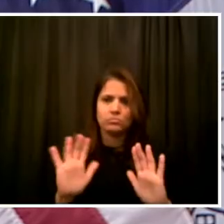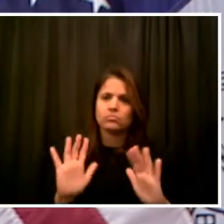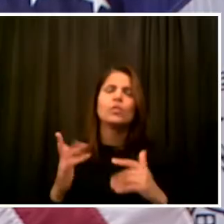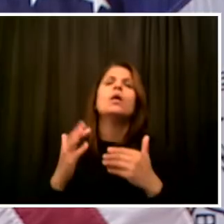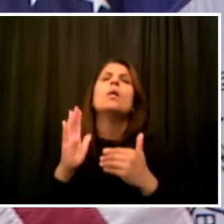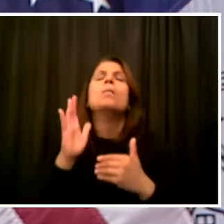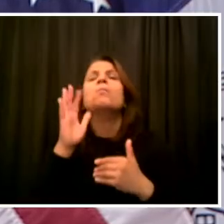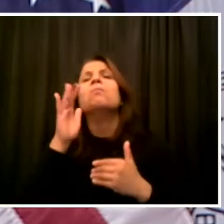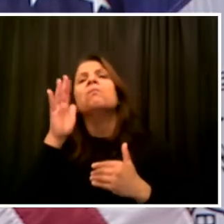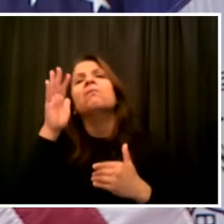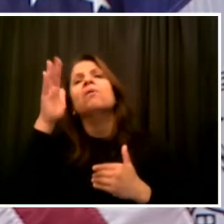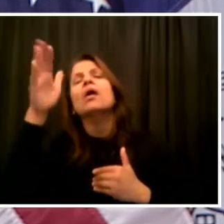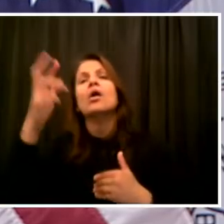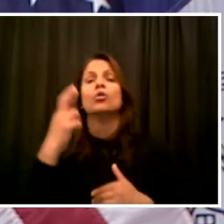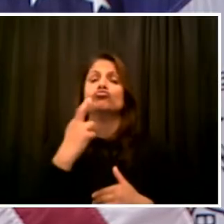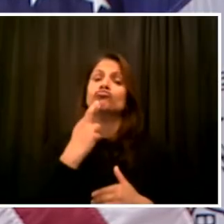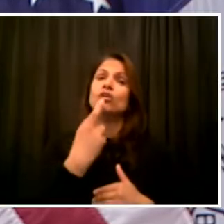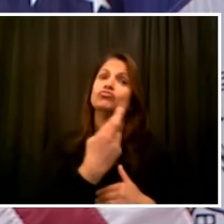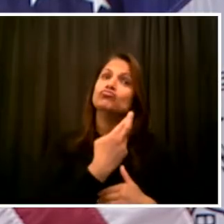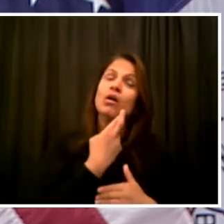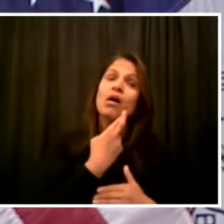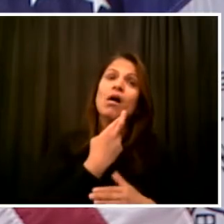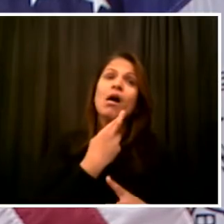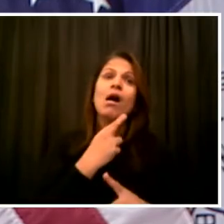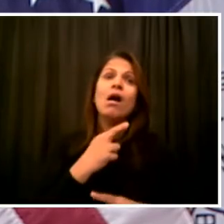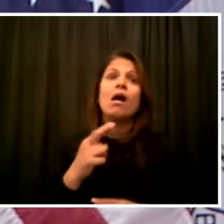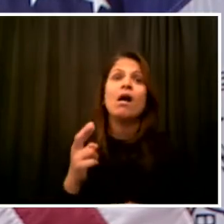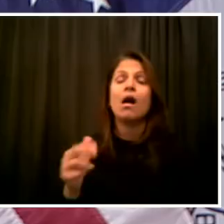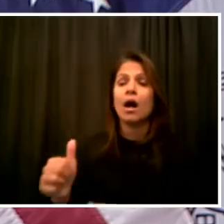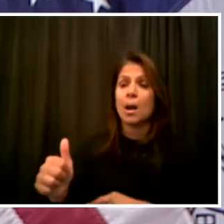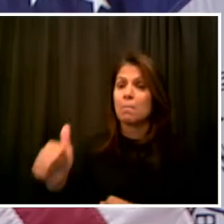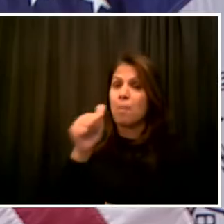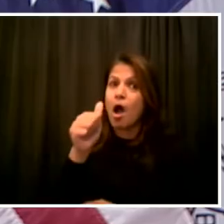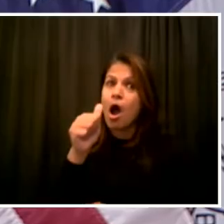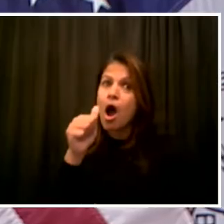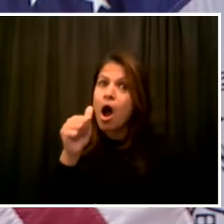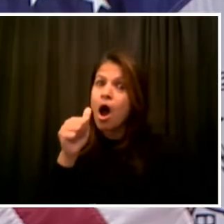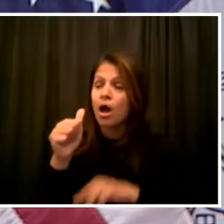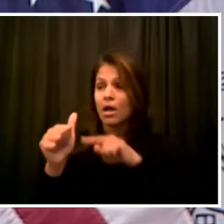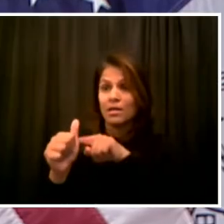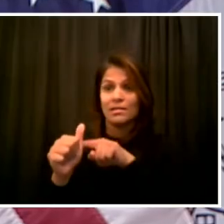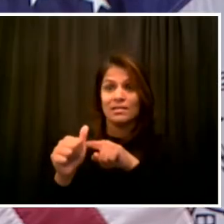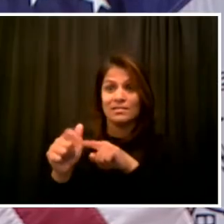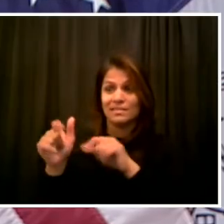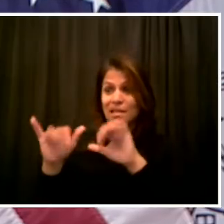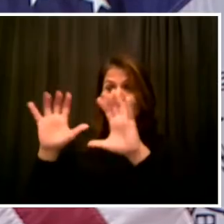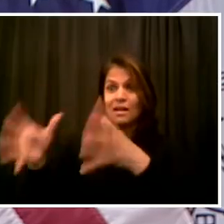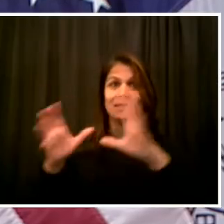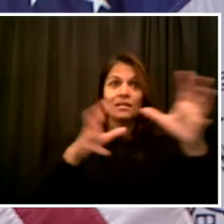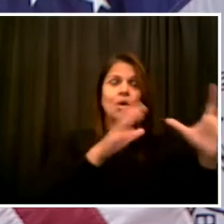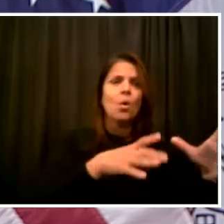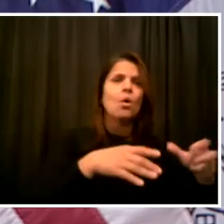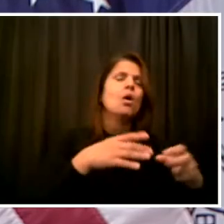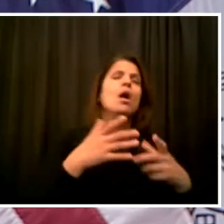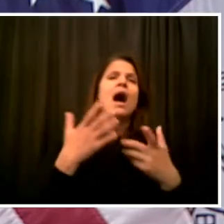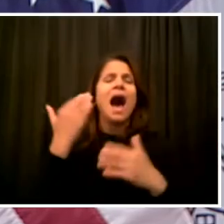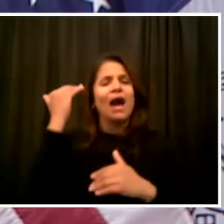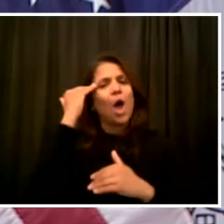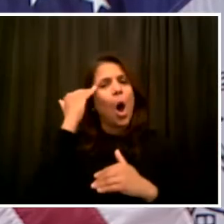QUESTION HOW YOU HITHT ATWE SET SPOT WHERE YOU HAVE THE RIGHT SOCIAL DTISIANCNG ANDPR OTECTION, WHERE YOU HAVE THE RIGHT CAPACITY SO THE